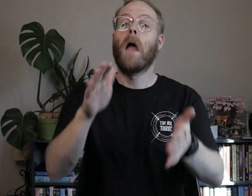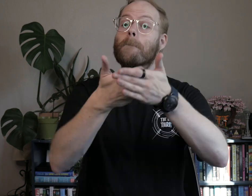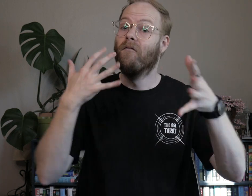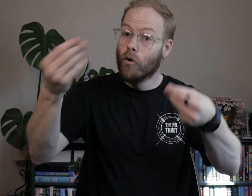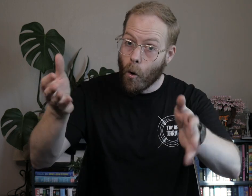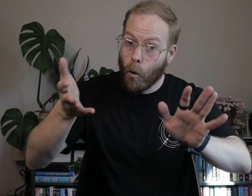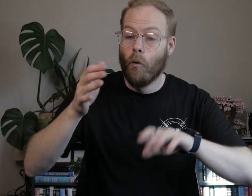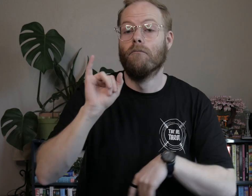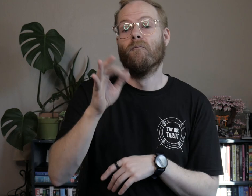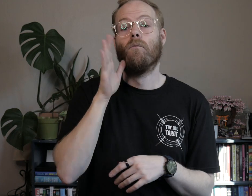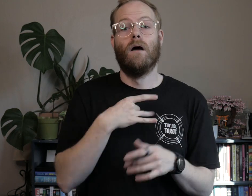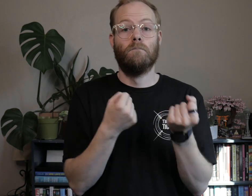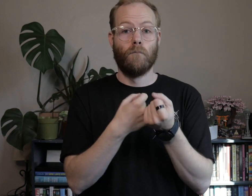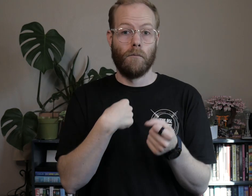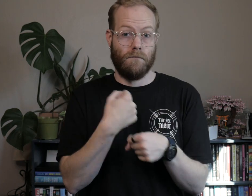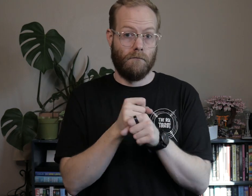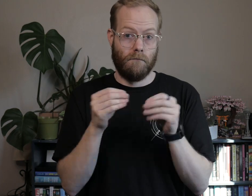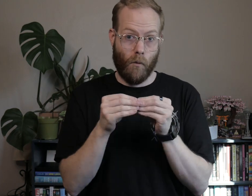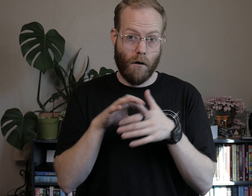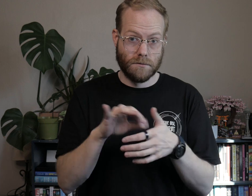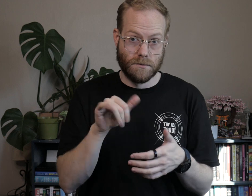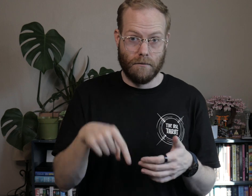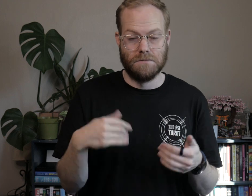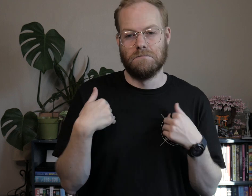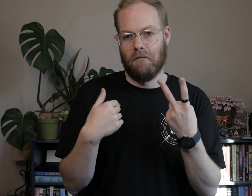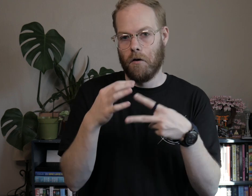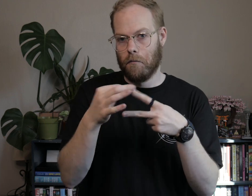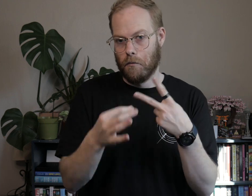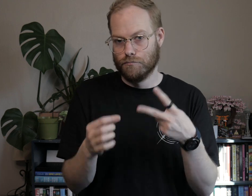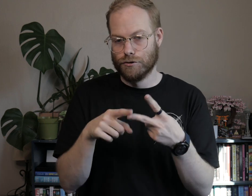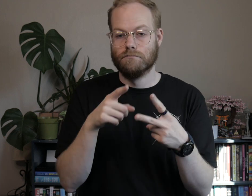Before you go, if you’d like to support me making more content like this, I have a couple options.